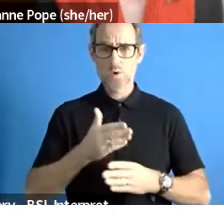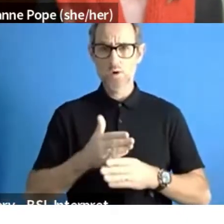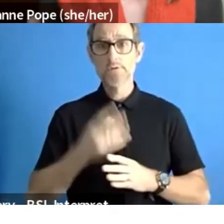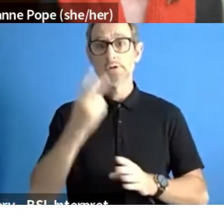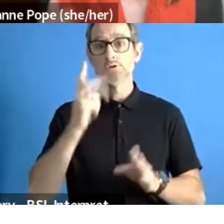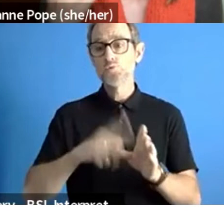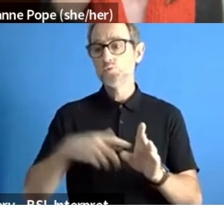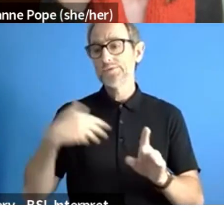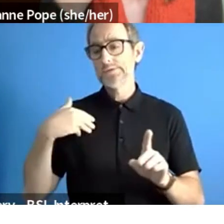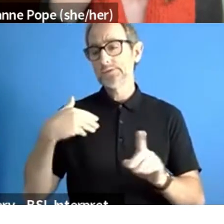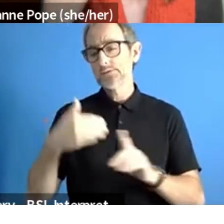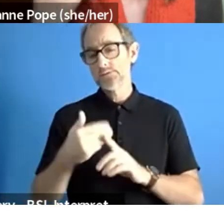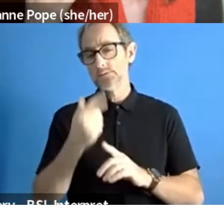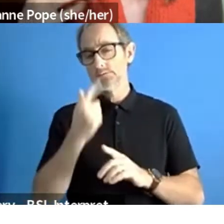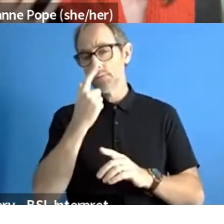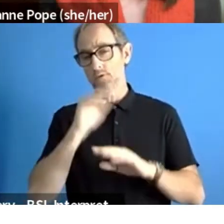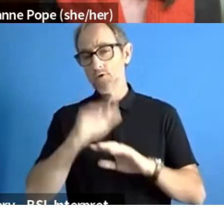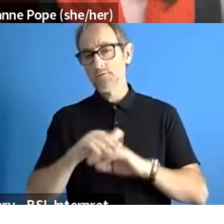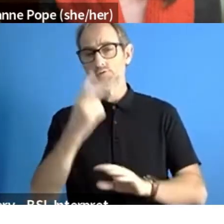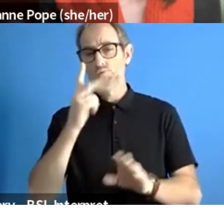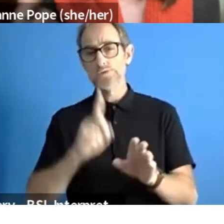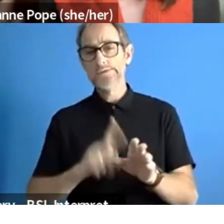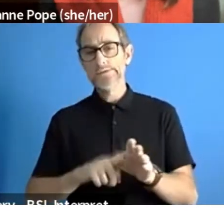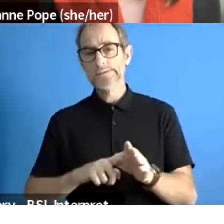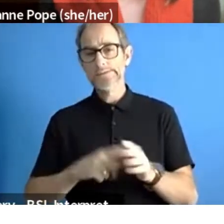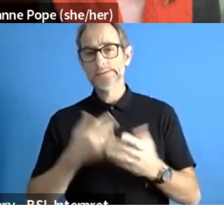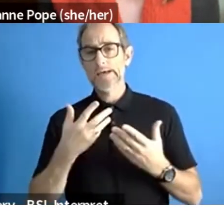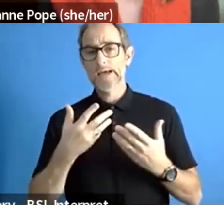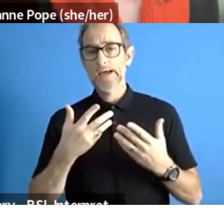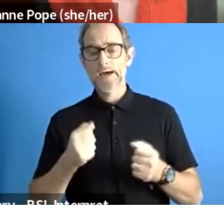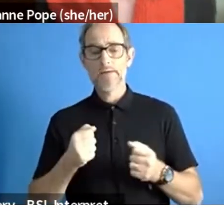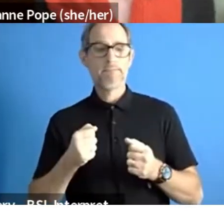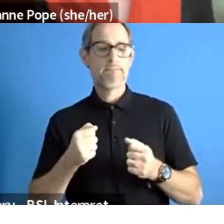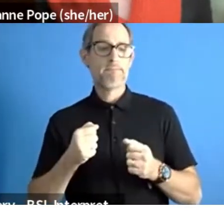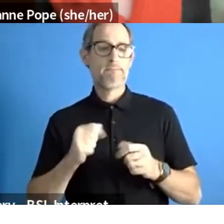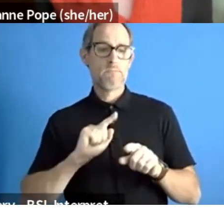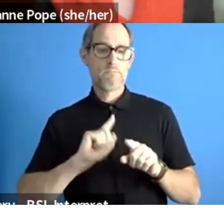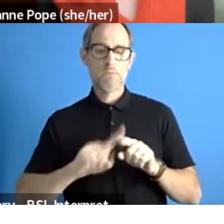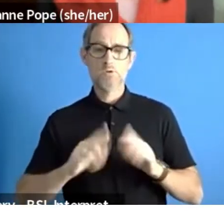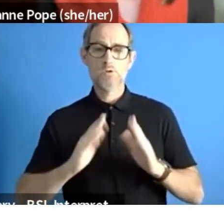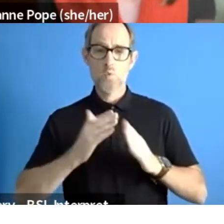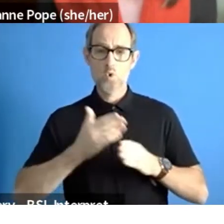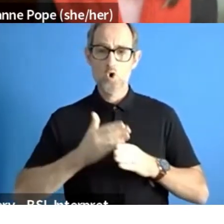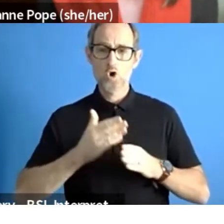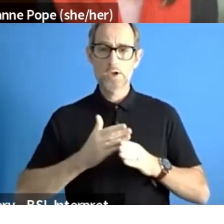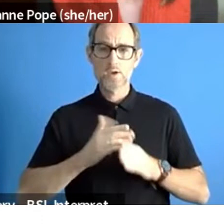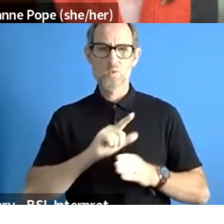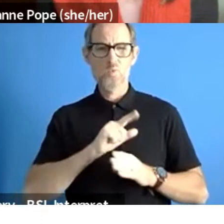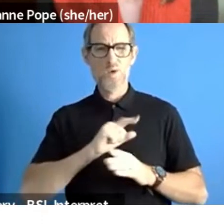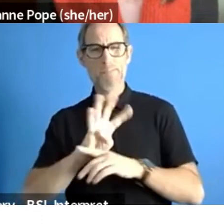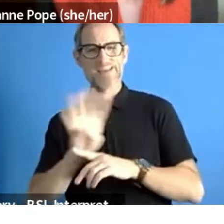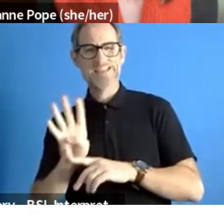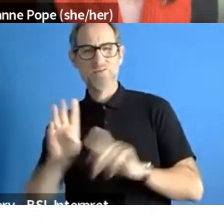After two years or more, physical mobility is now a barrier to